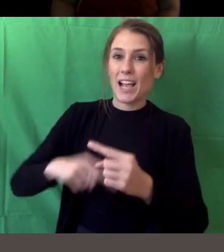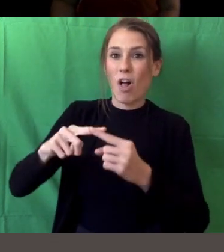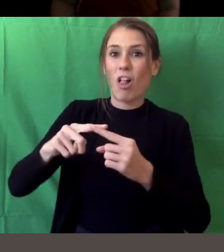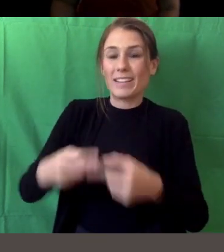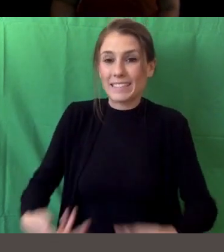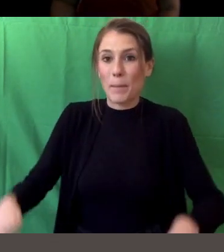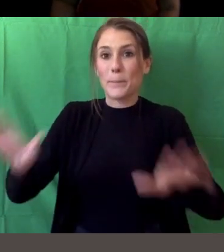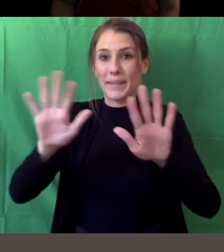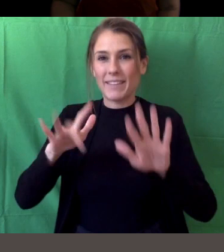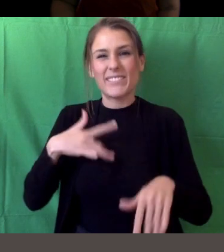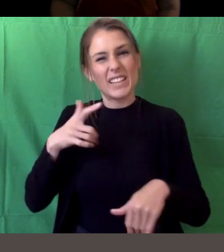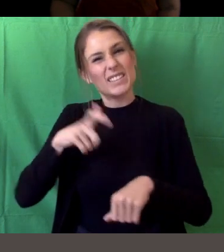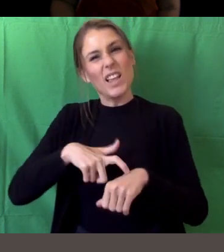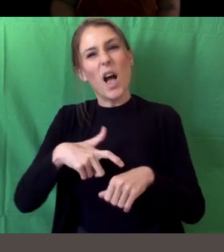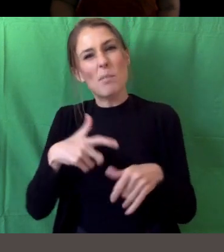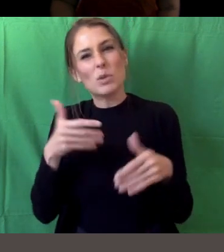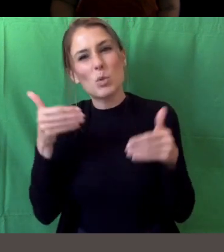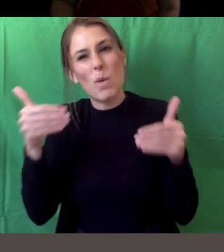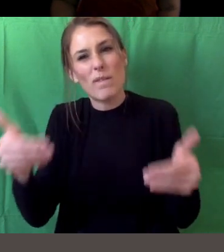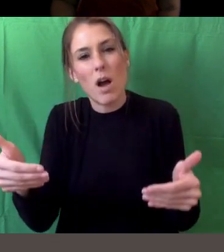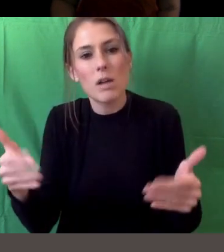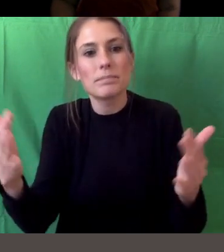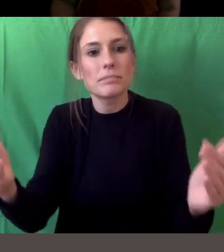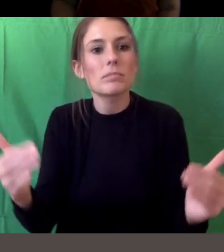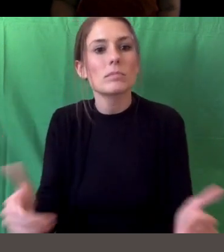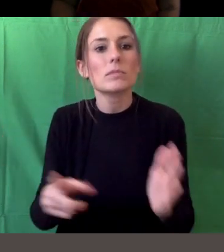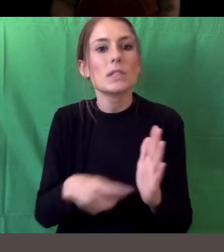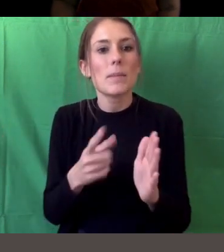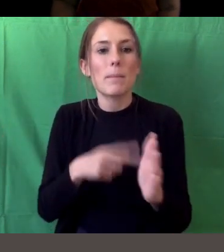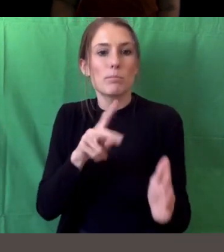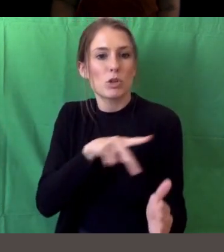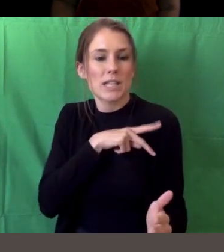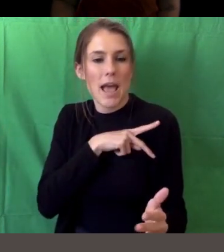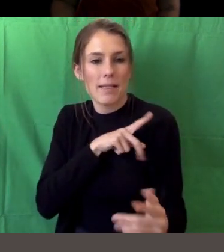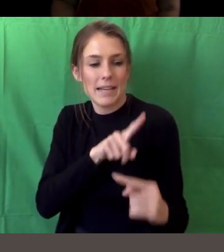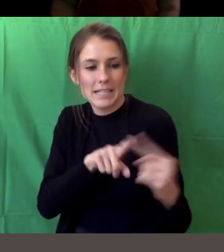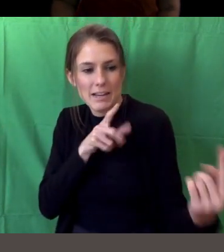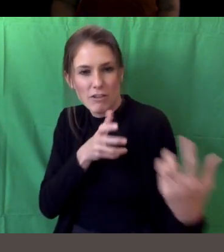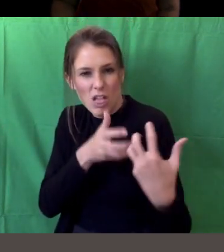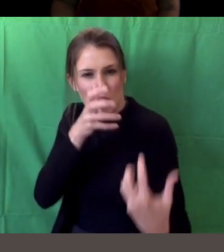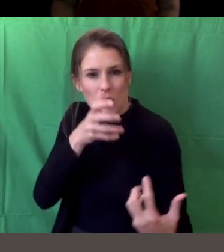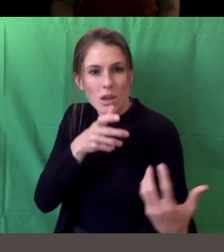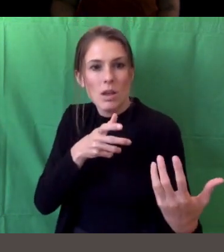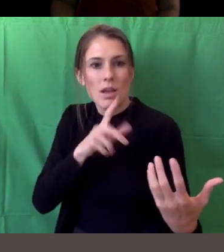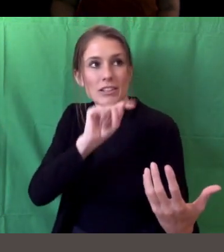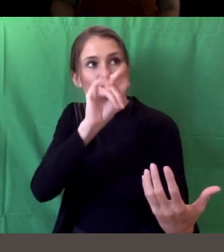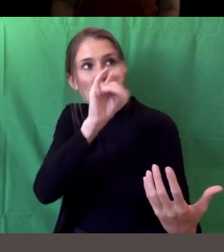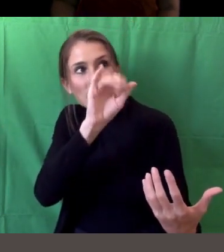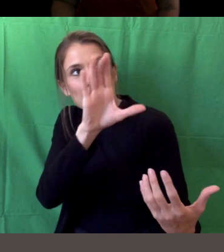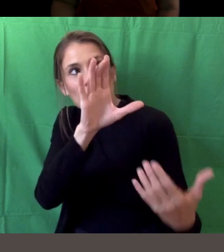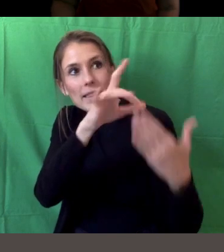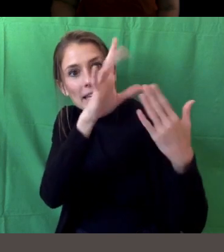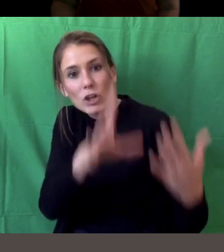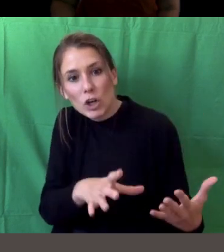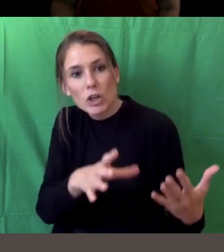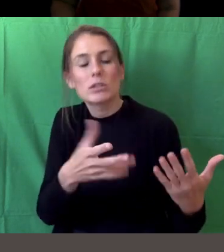do something else. Sometimes it's, you know, personality differences such as toxic leaders or toxic members.